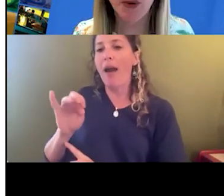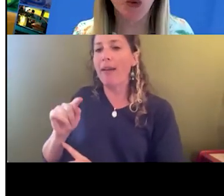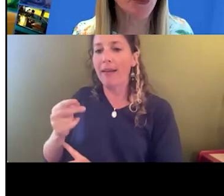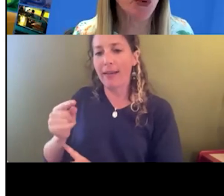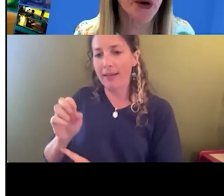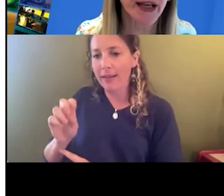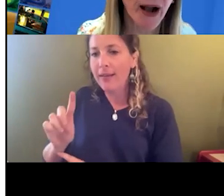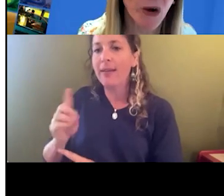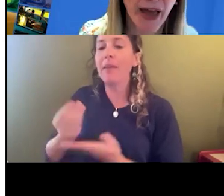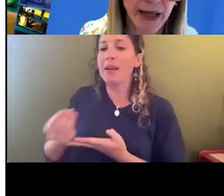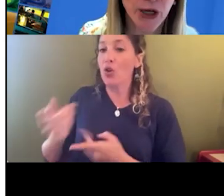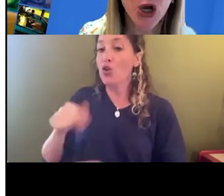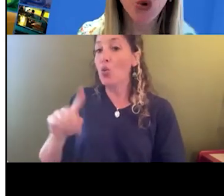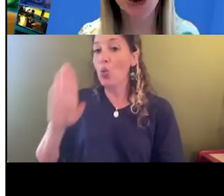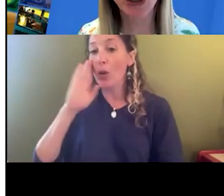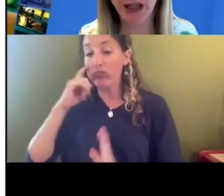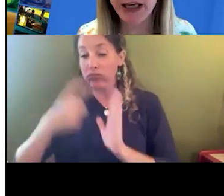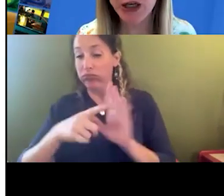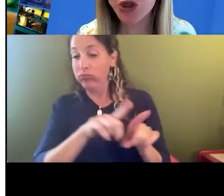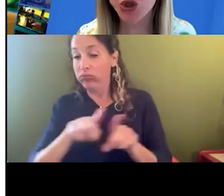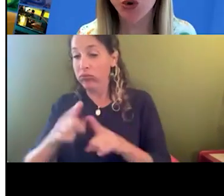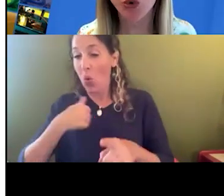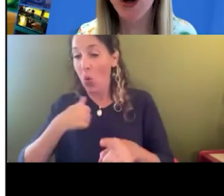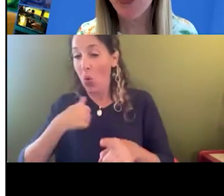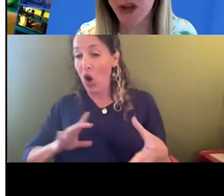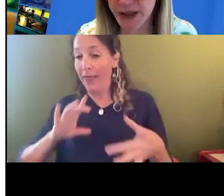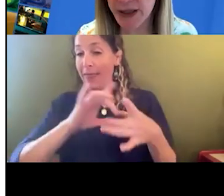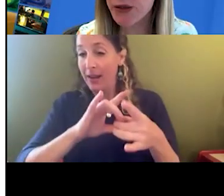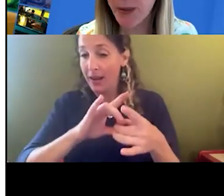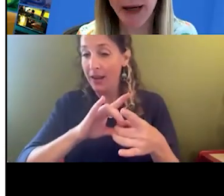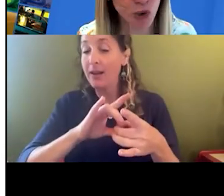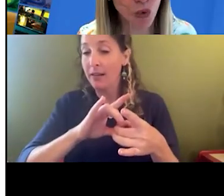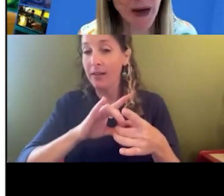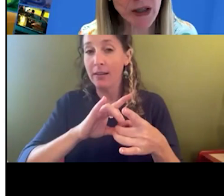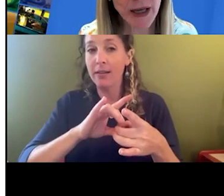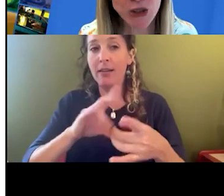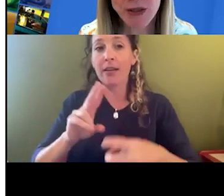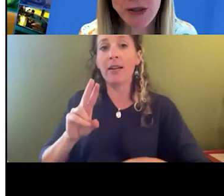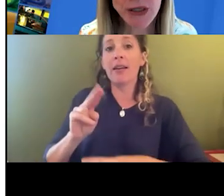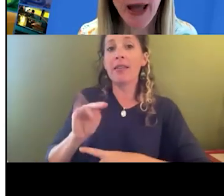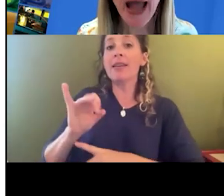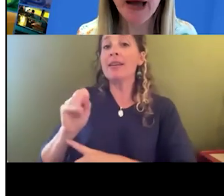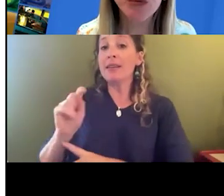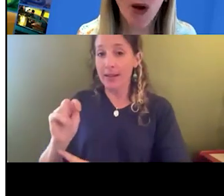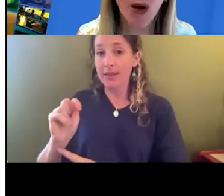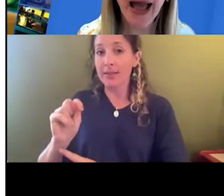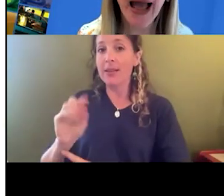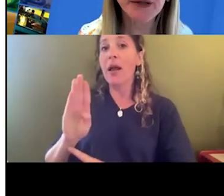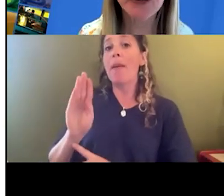but we're pointing out that we are linking to the NIST Bayh-Dole Regulations, as well as